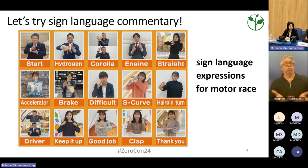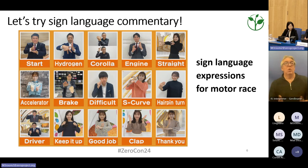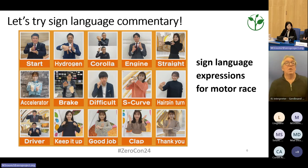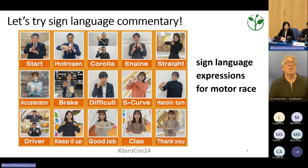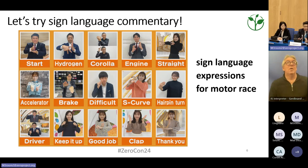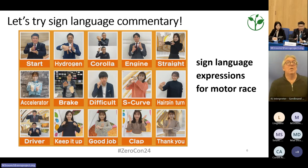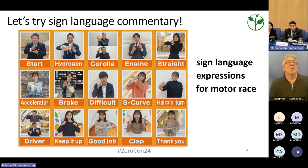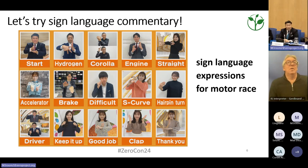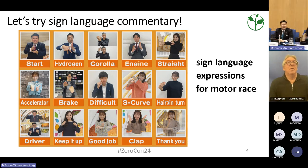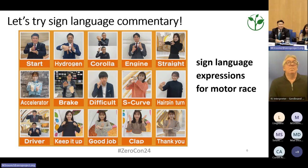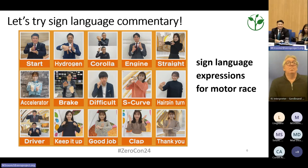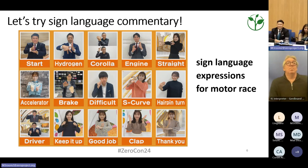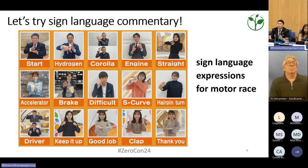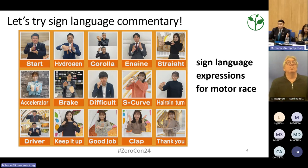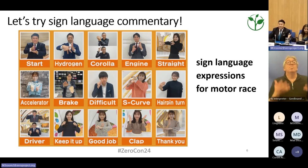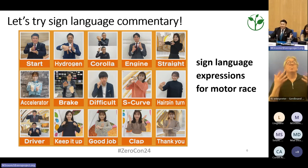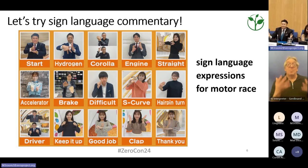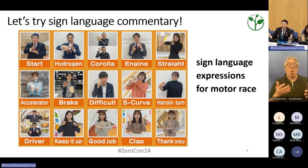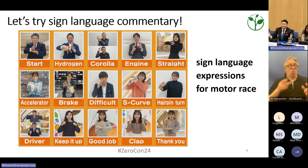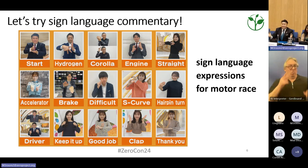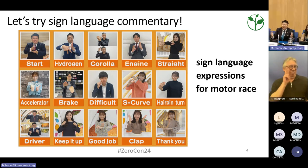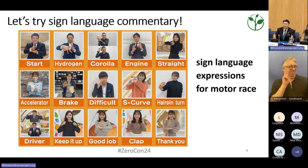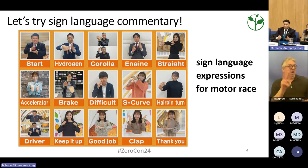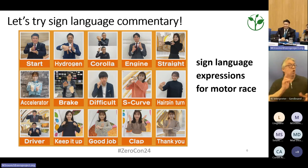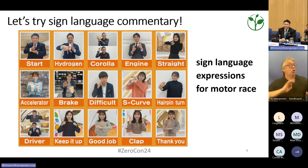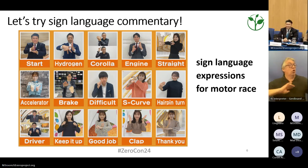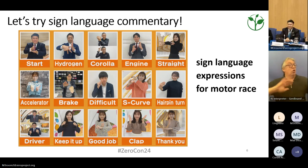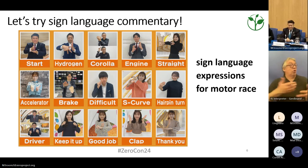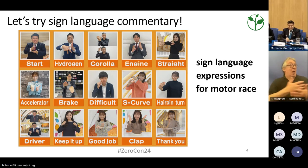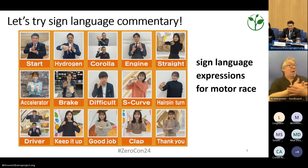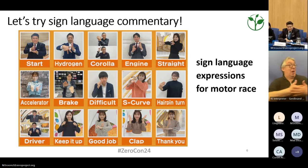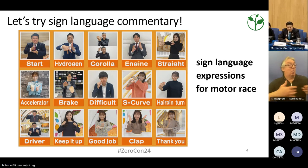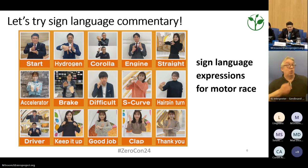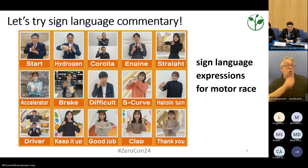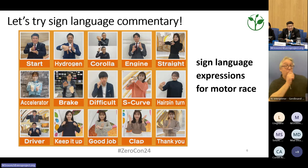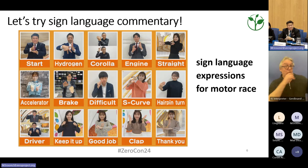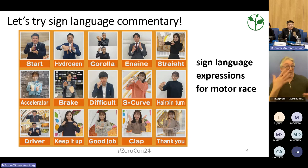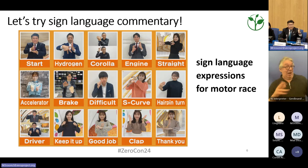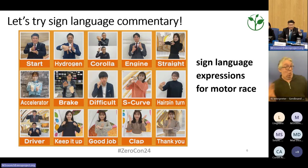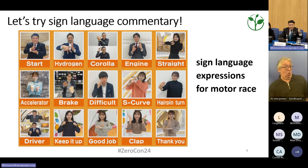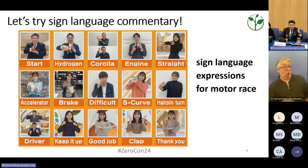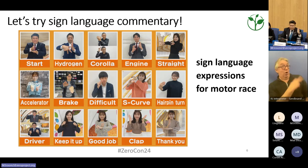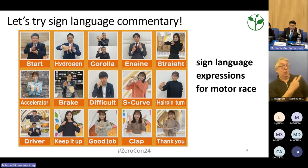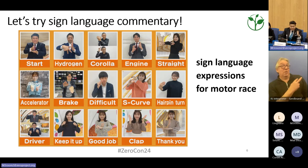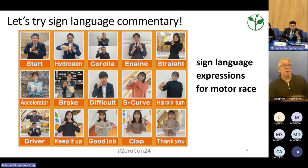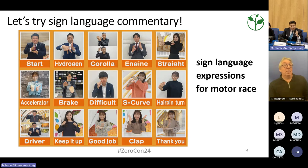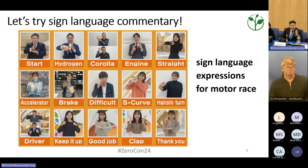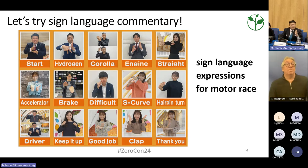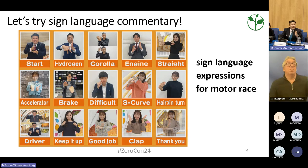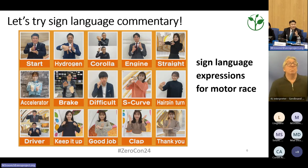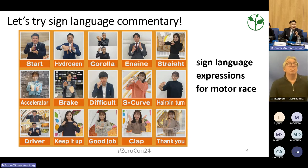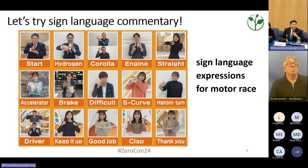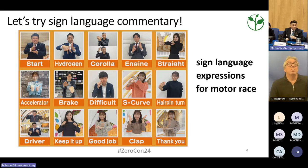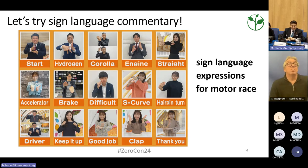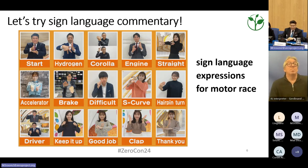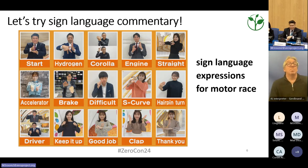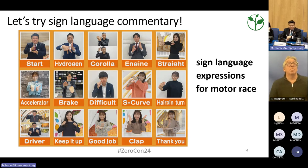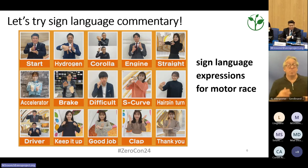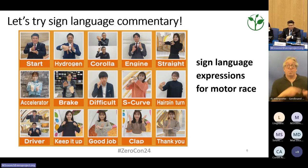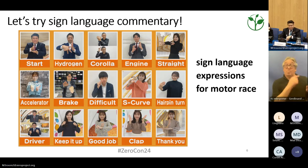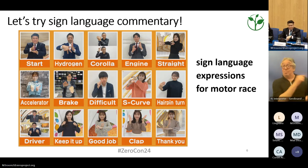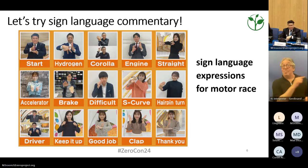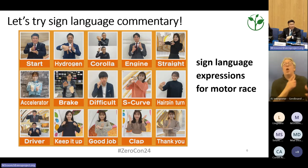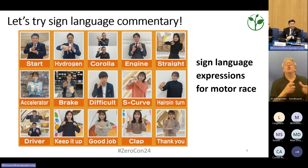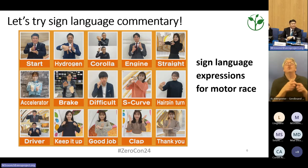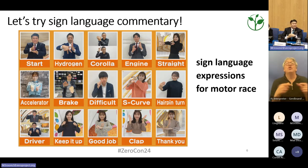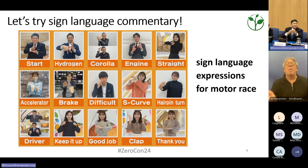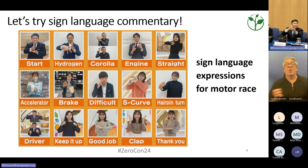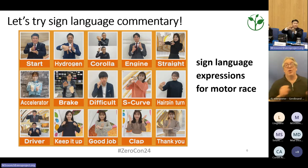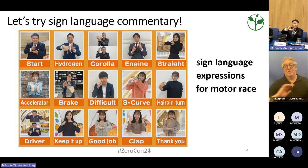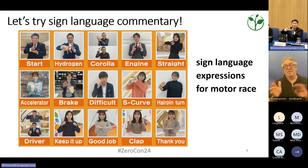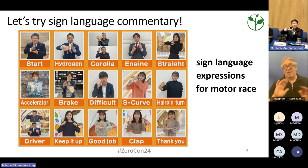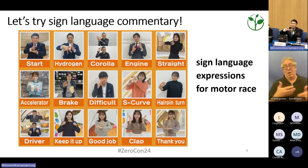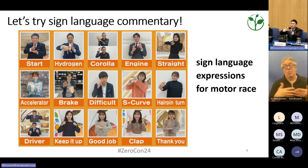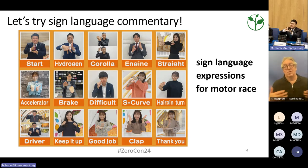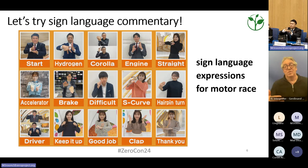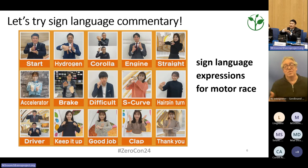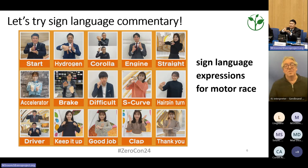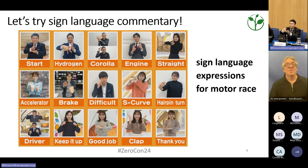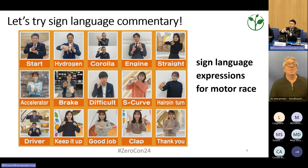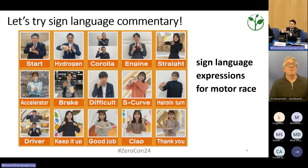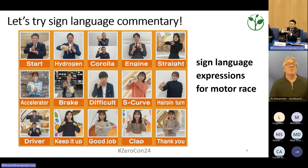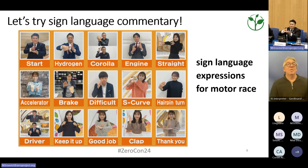same language commentary together now. This is Japanese sign language. This is start,